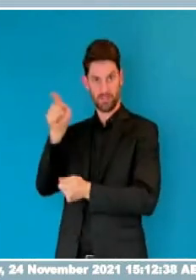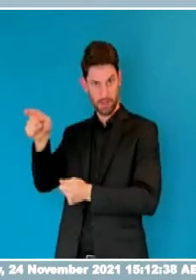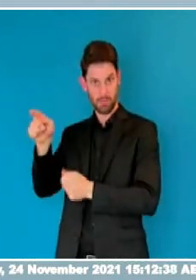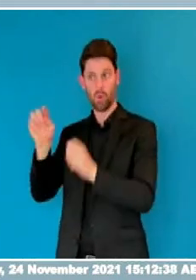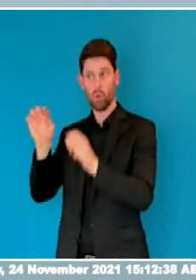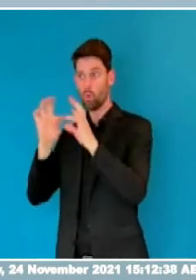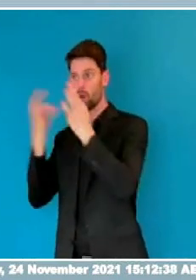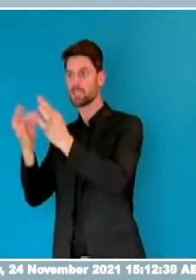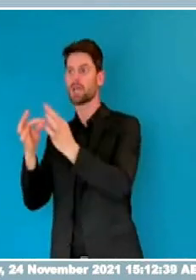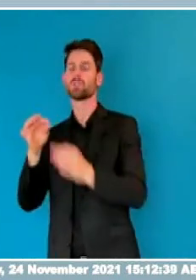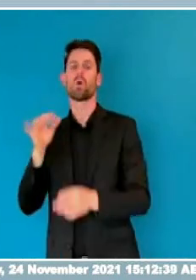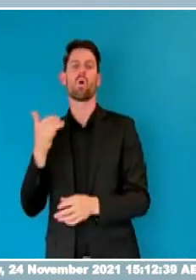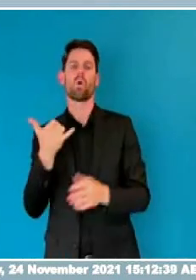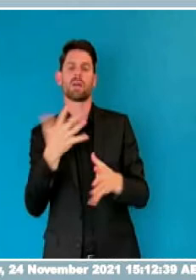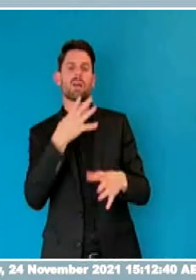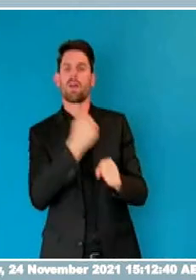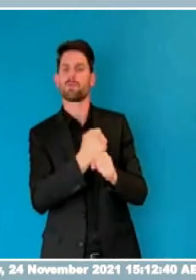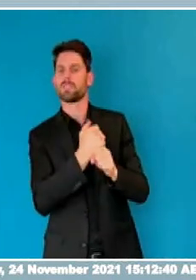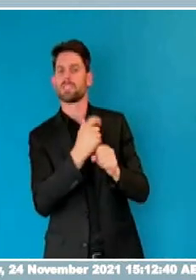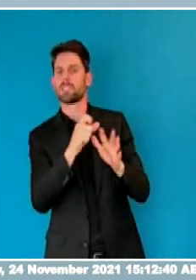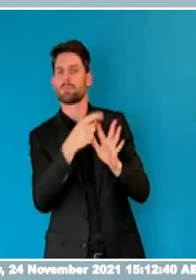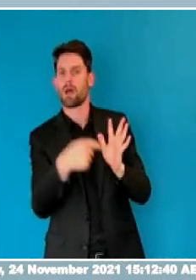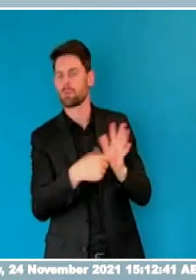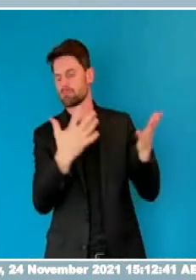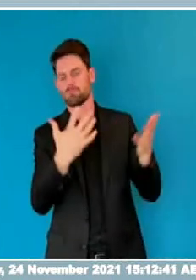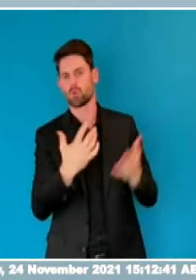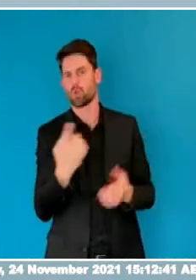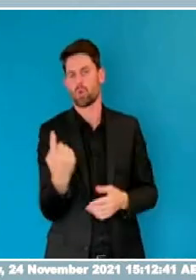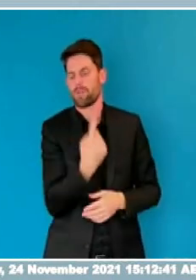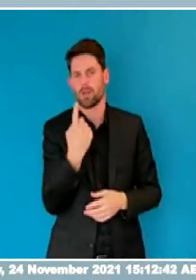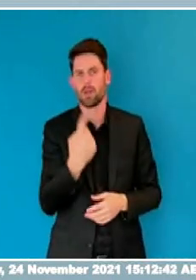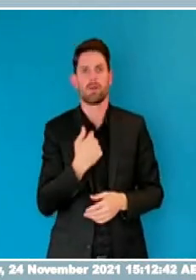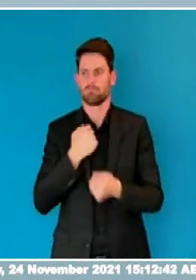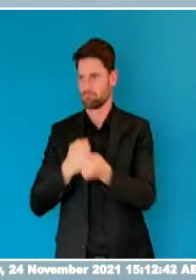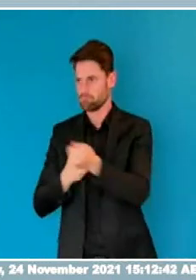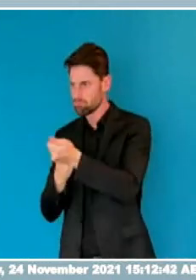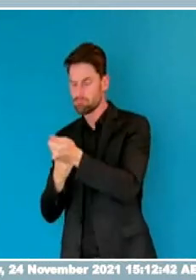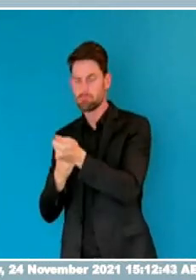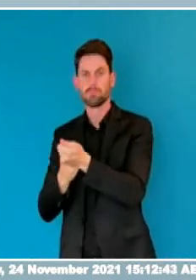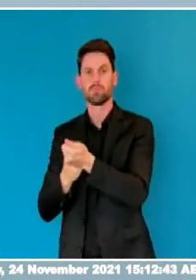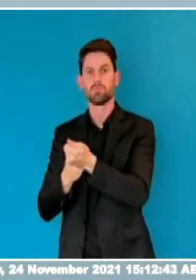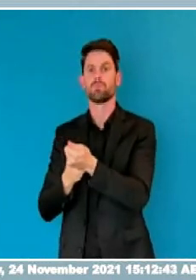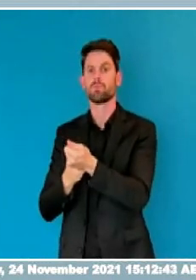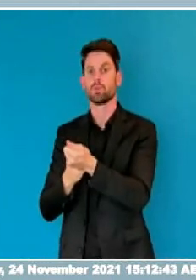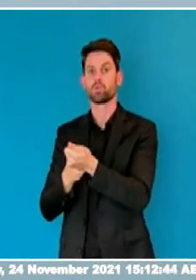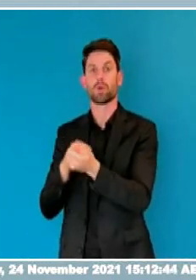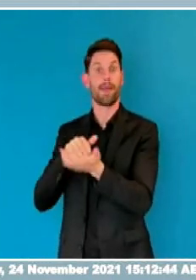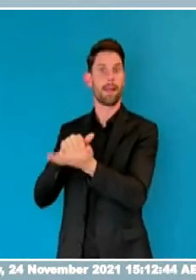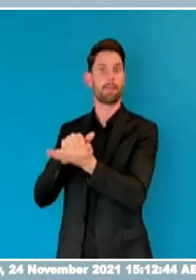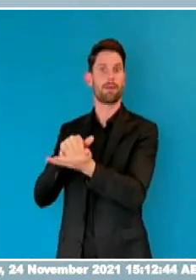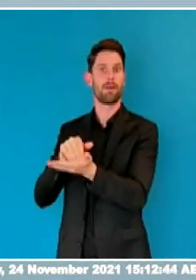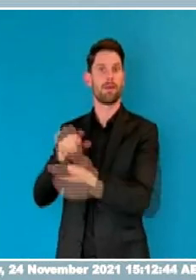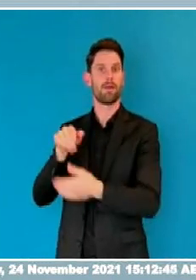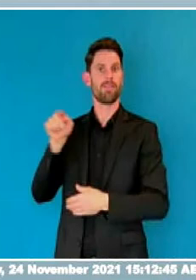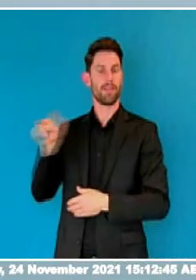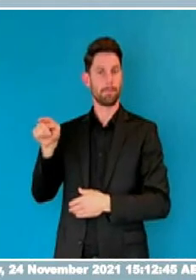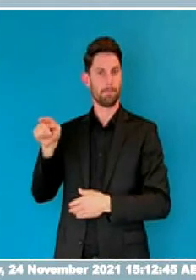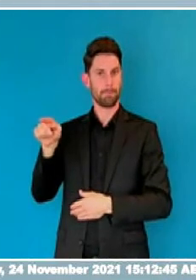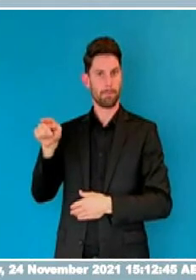self insured licensees, when they do their role, to help them, but their role is to do